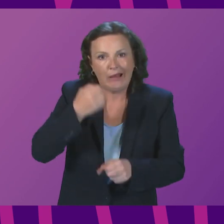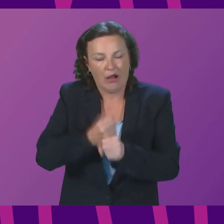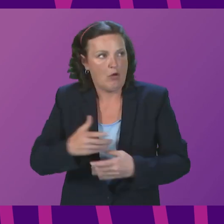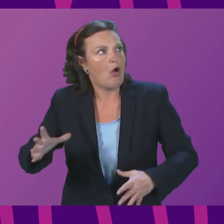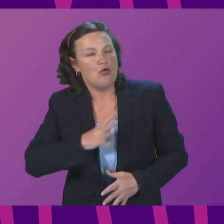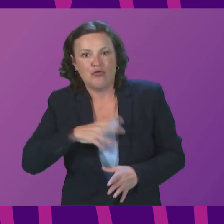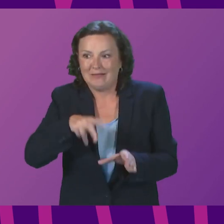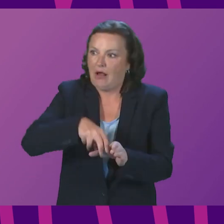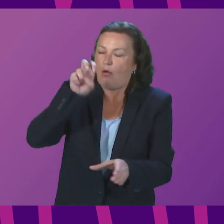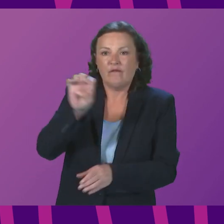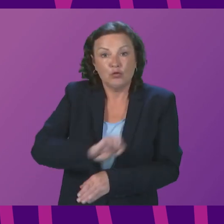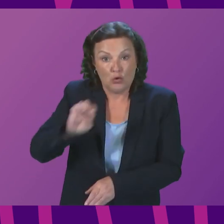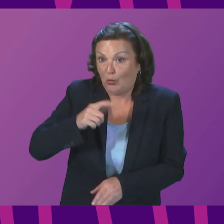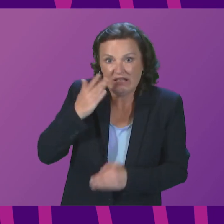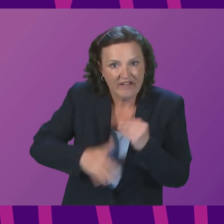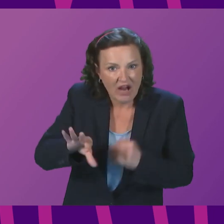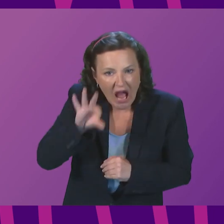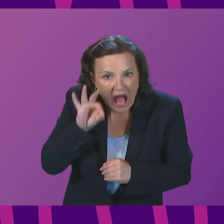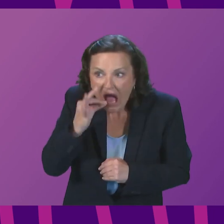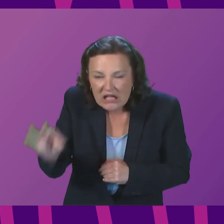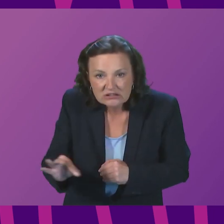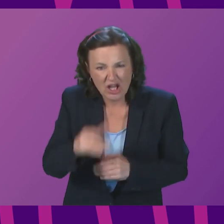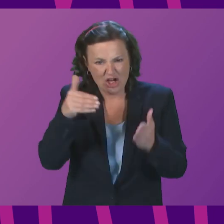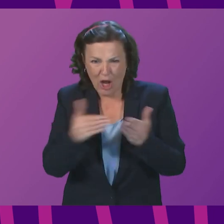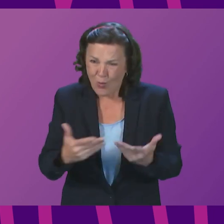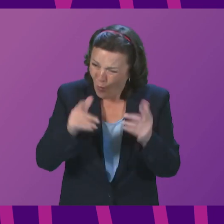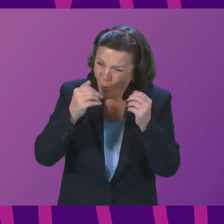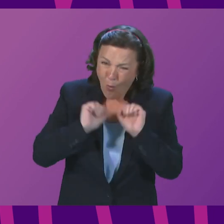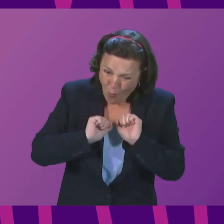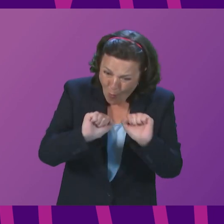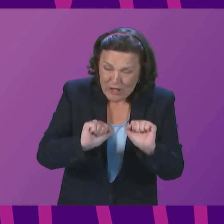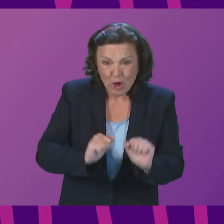Union against our will and is now ripping up, removing or at the very least diluting